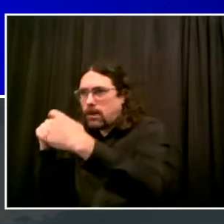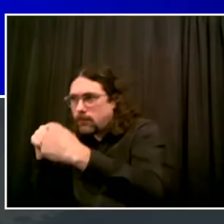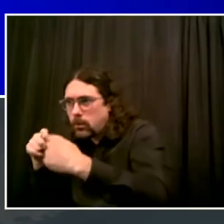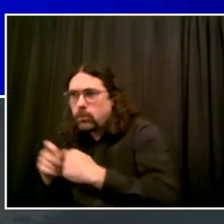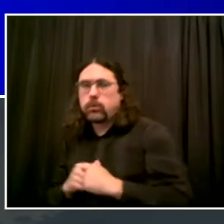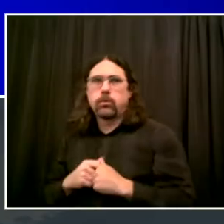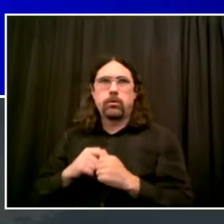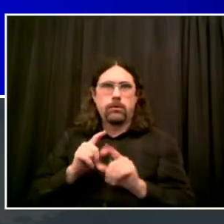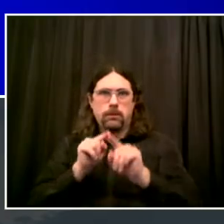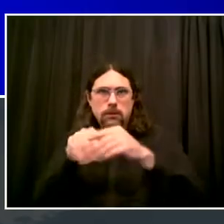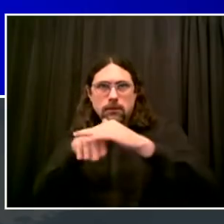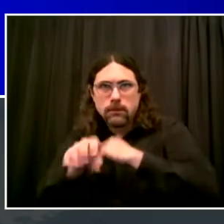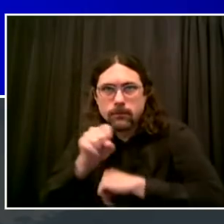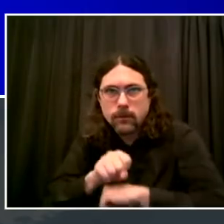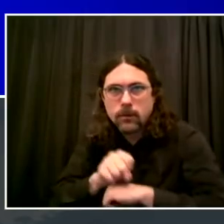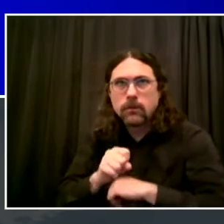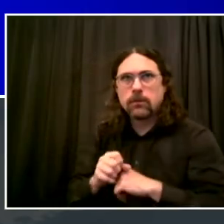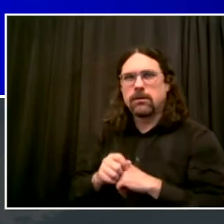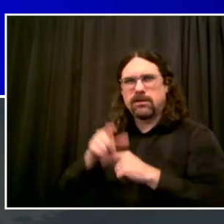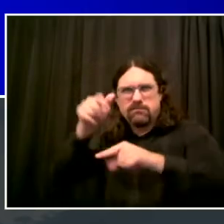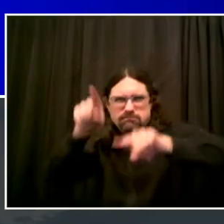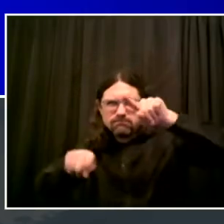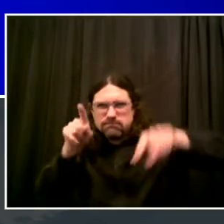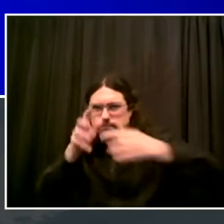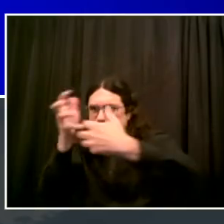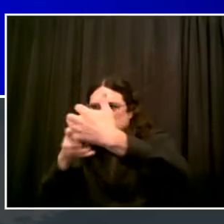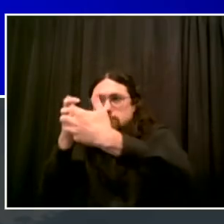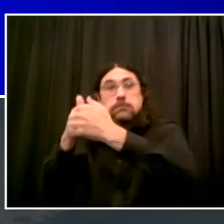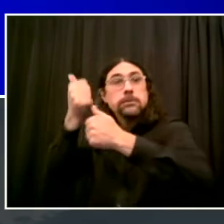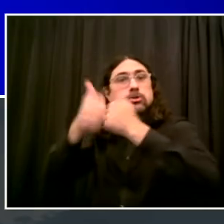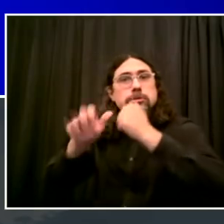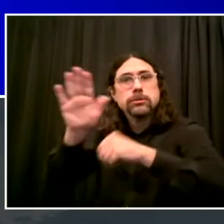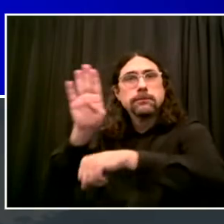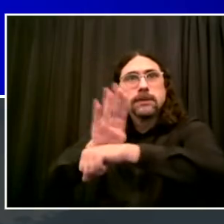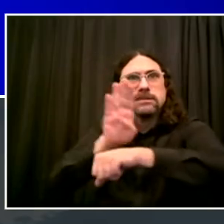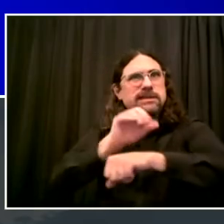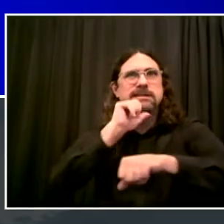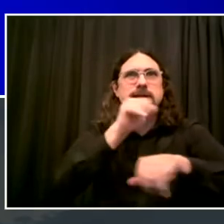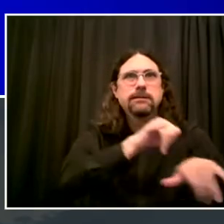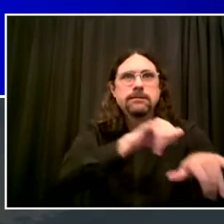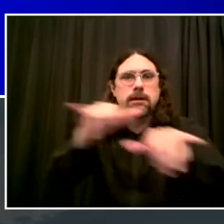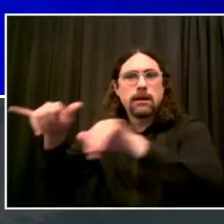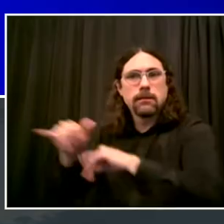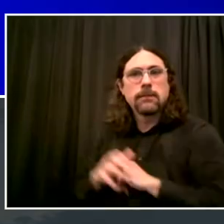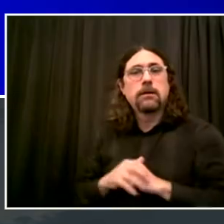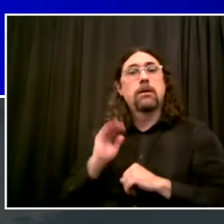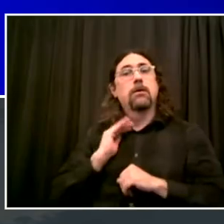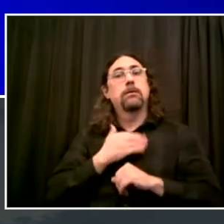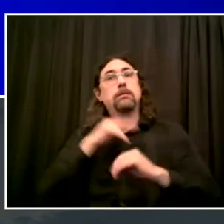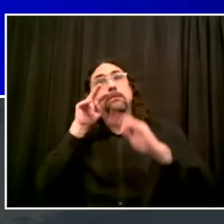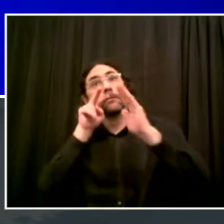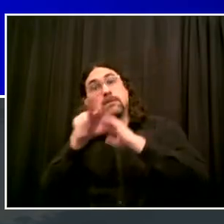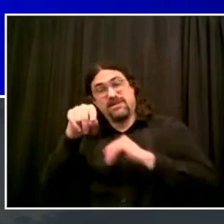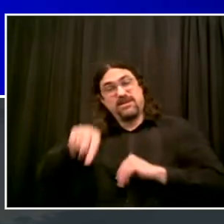BUT U YOCAN STILL MAKE SURE PEOPLE ARE SAFE AND CREATE PHYSICAL SEPARATION.